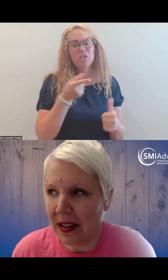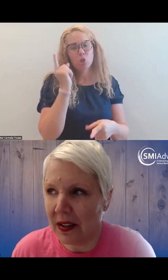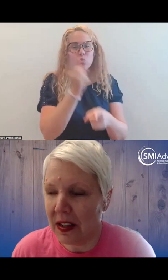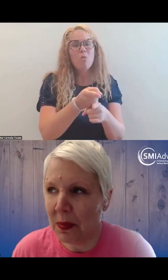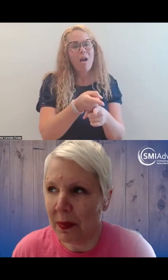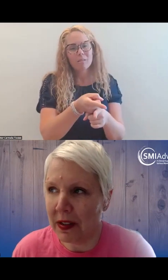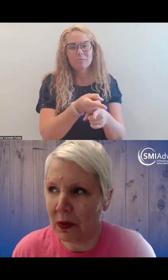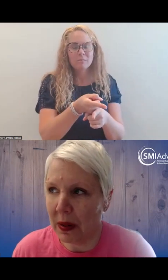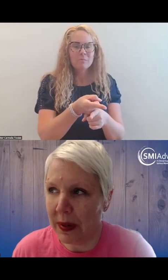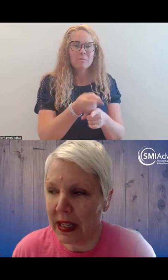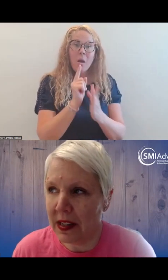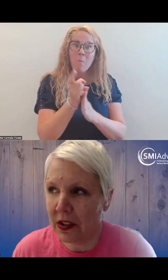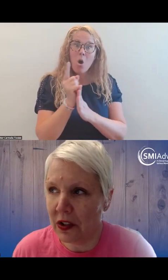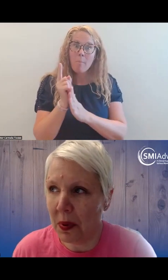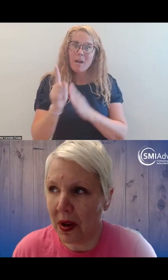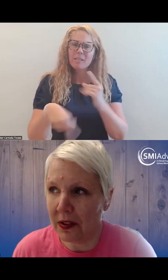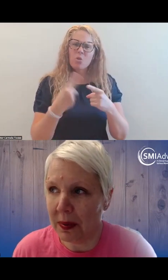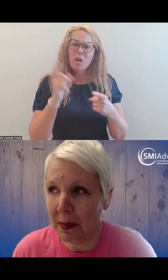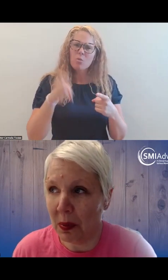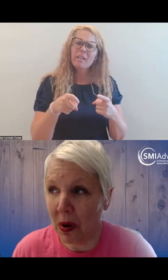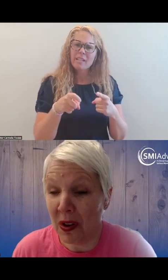THERE ARE THESE MOMENTS WHERE WE NEED TO JUST PAUSE AND REMEMBER THAT WE ARE ALL